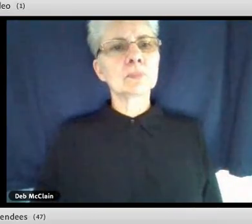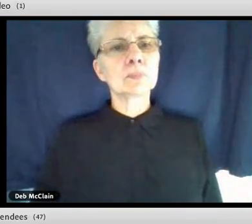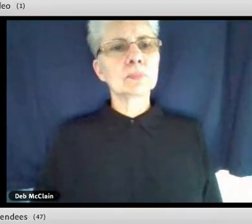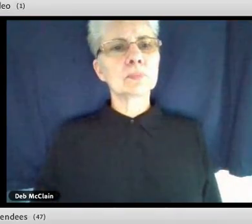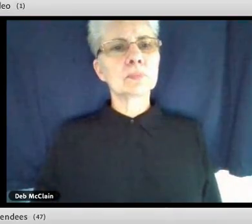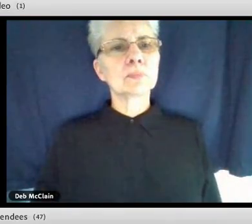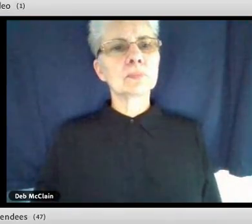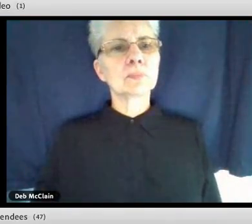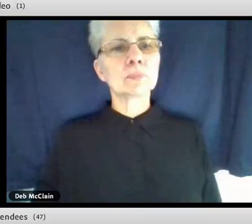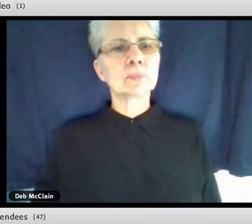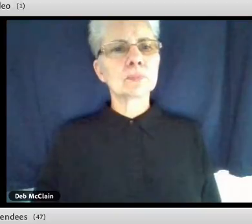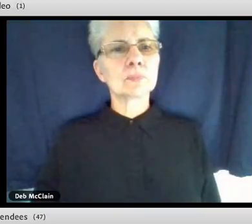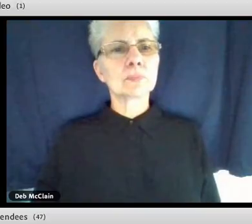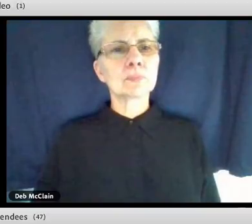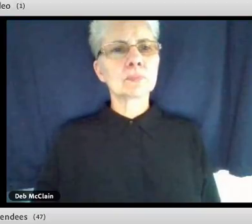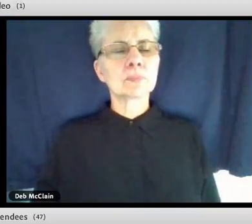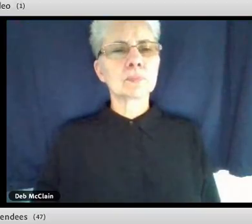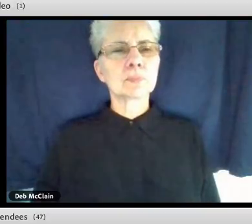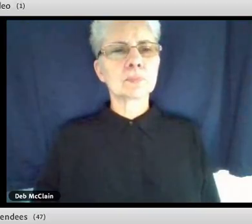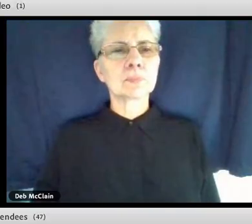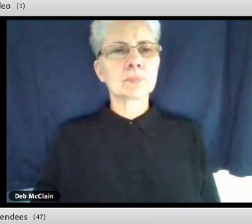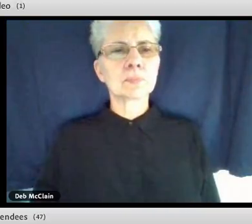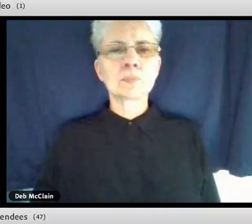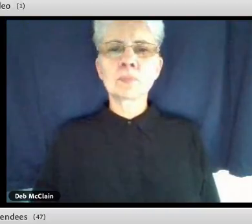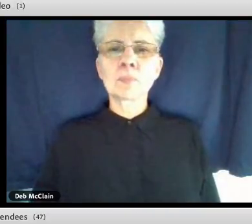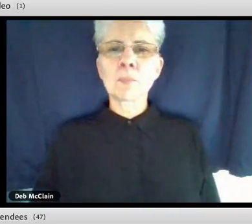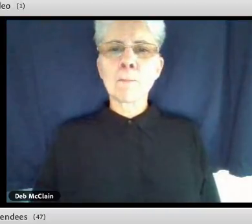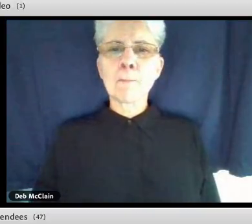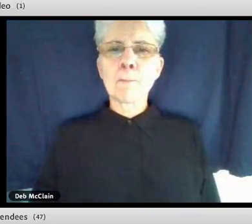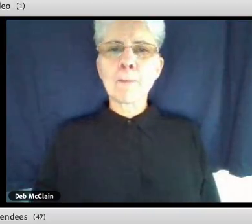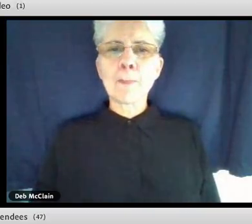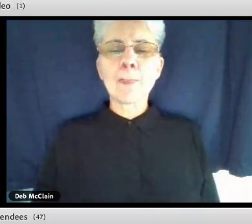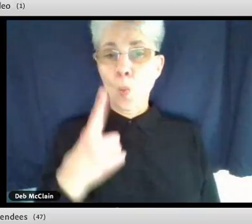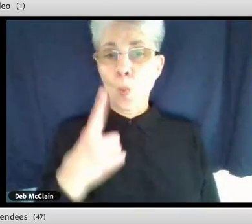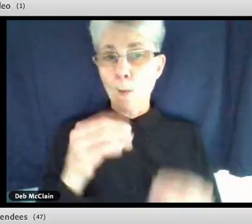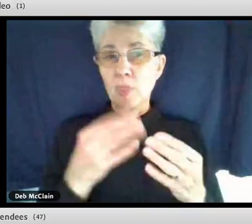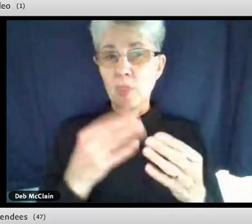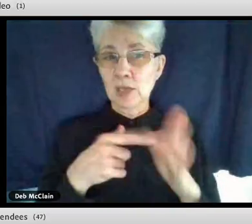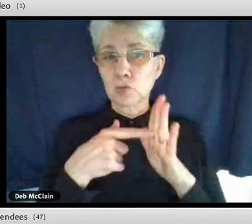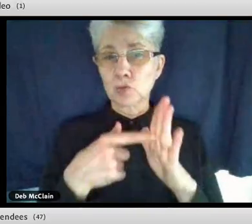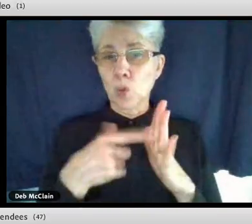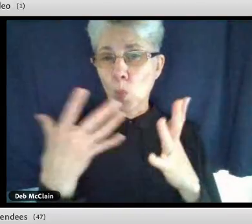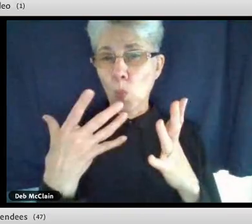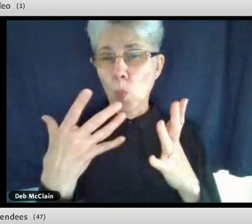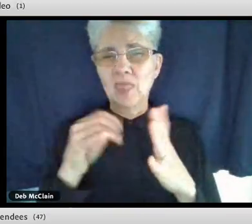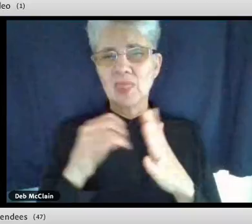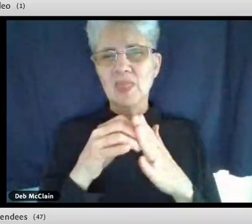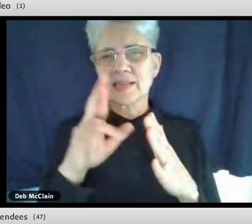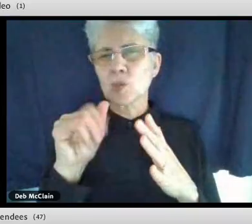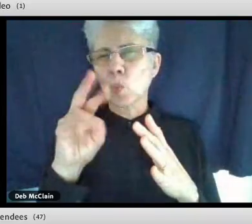Okay, and then one other thing I wanted to show you, this is kind of rating